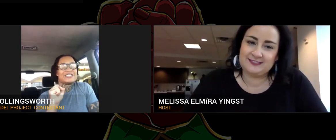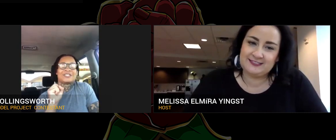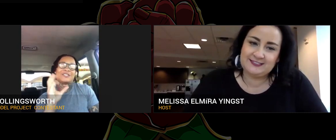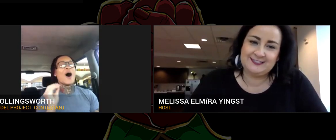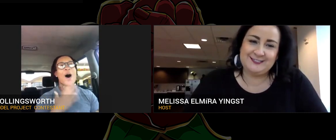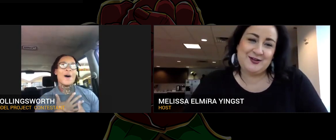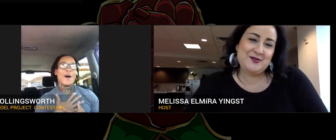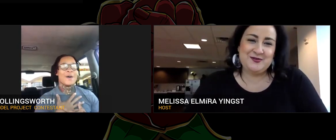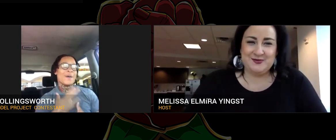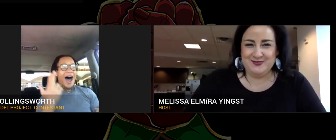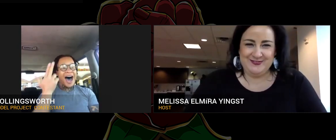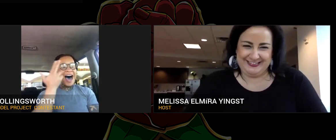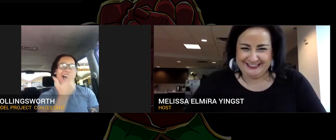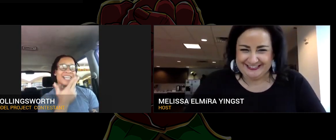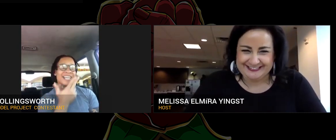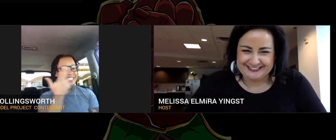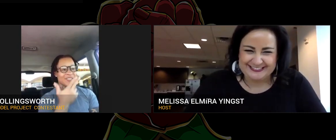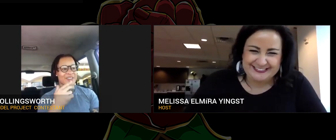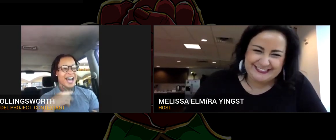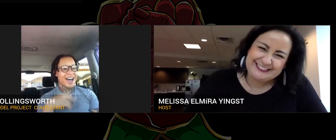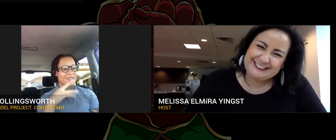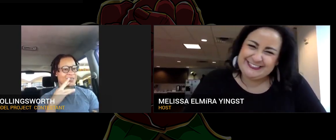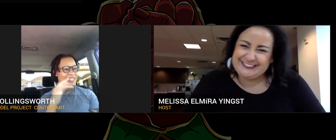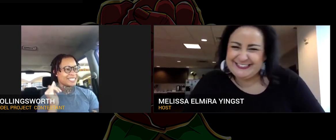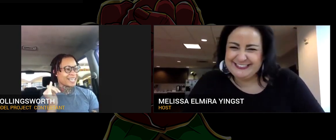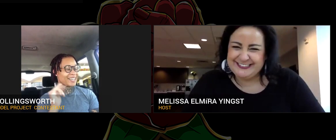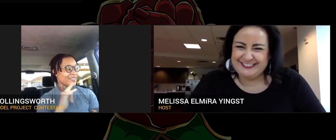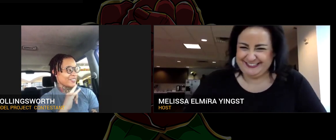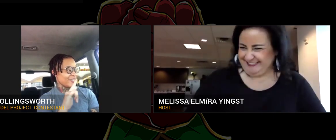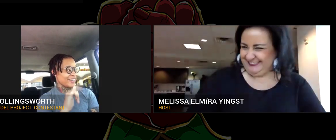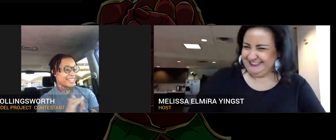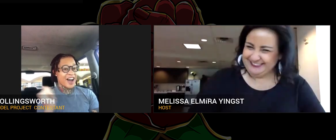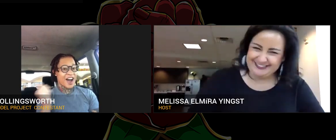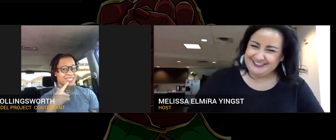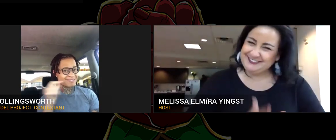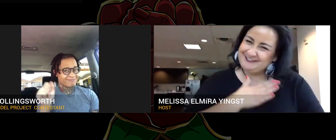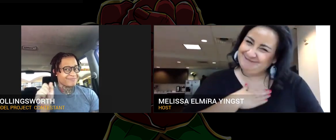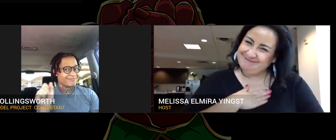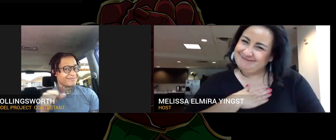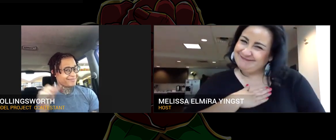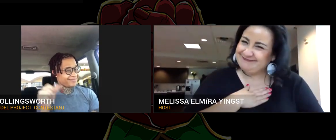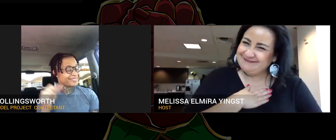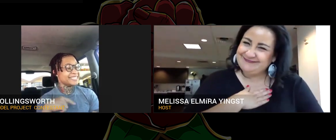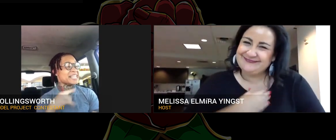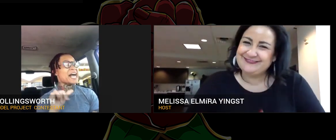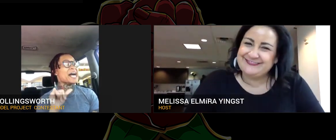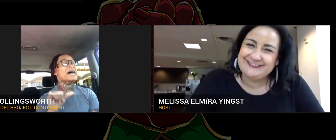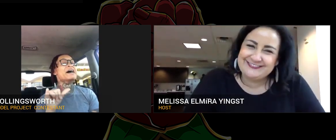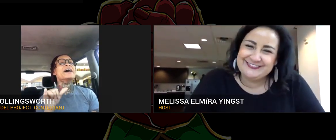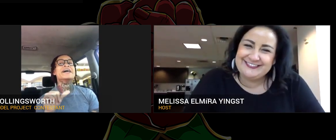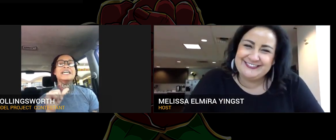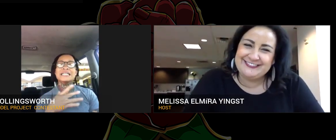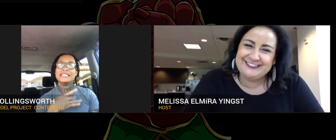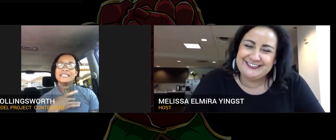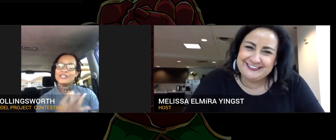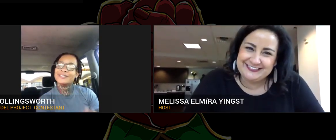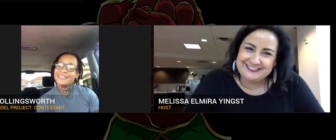Like, "Dre is so handsome." I was like, "Really?" They were like, "Yes." I was like, "Oh, interesting."